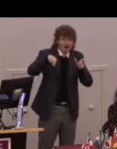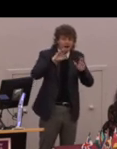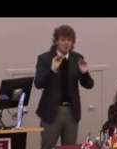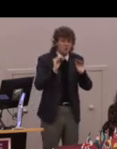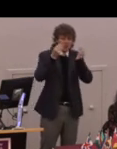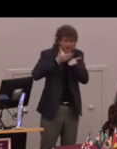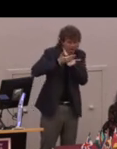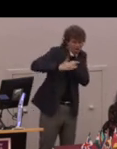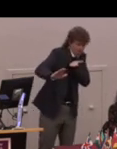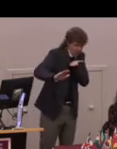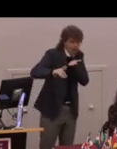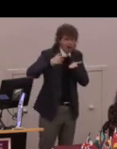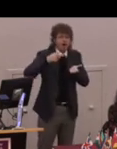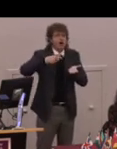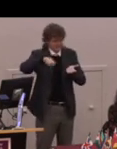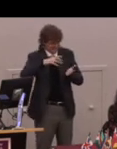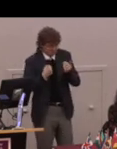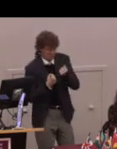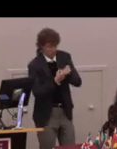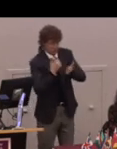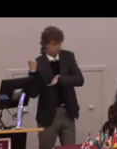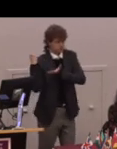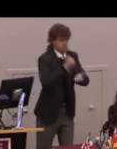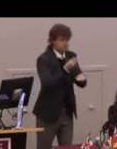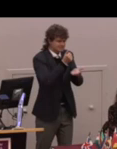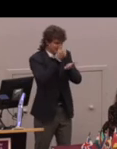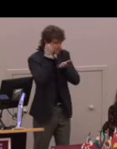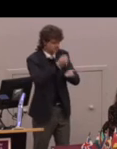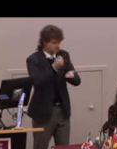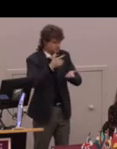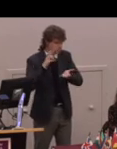Shoulder, separating the experiences of youth belonging to unique marginalisations especially